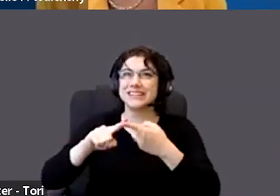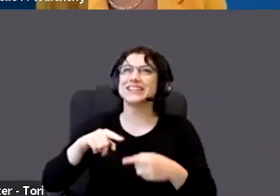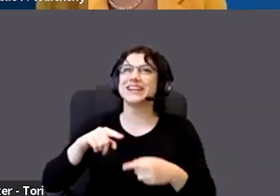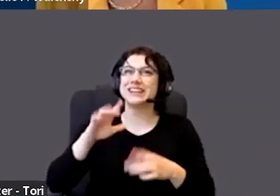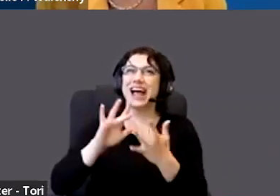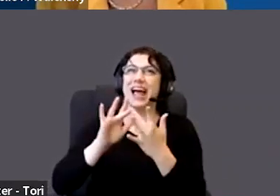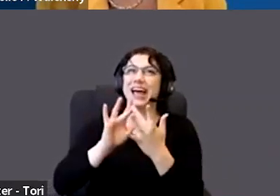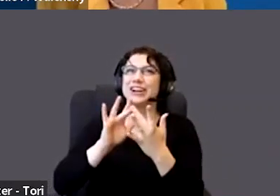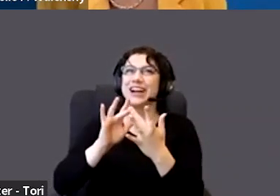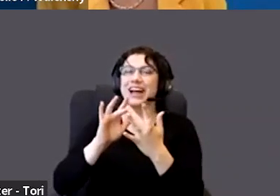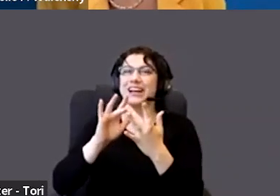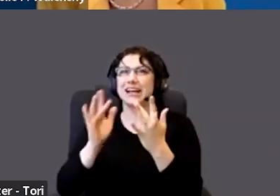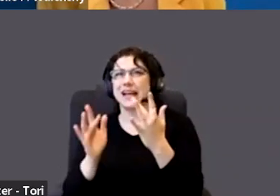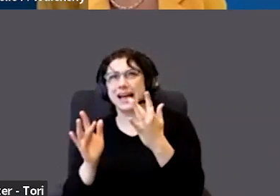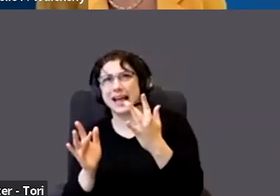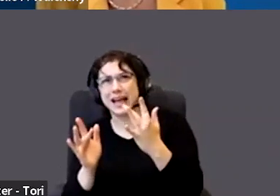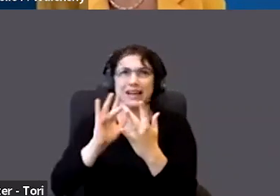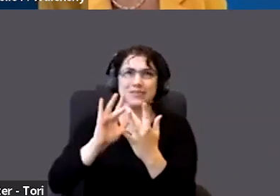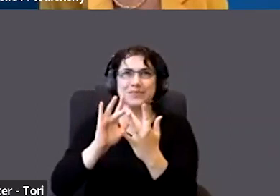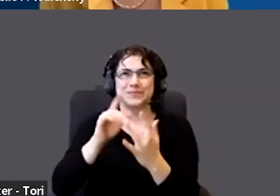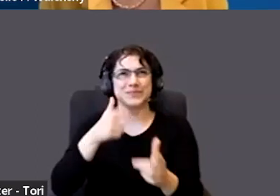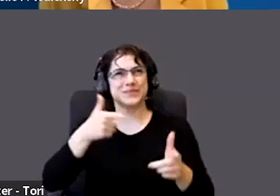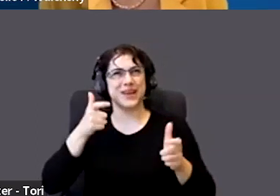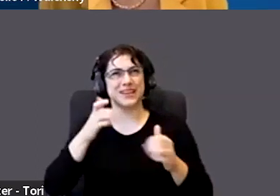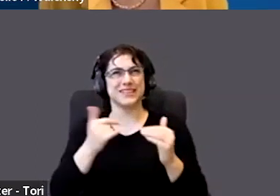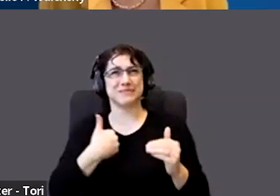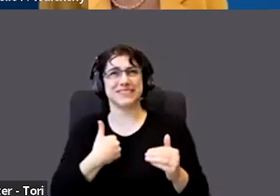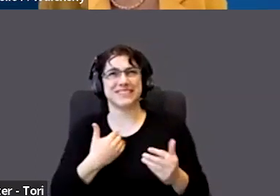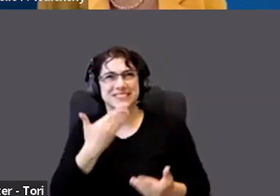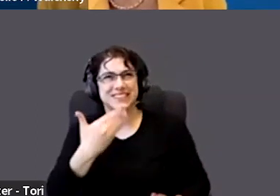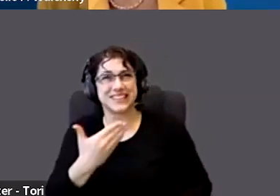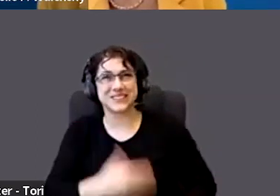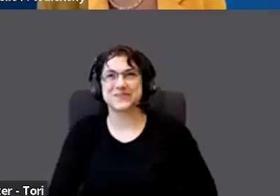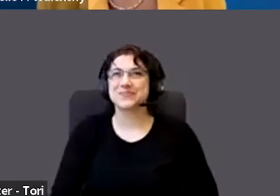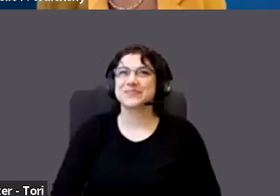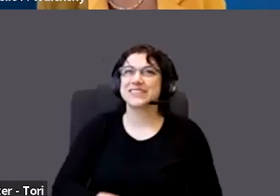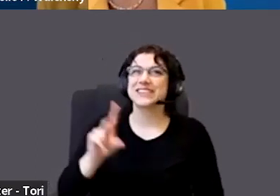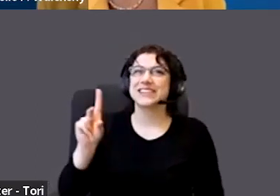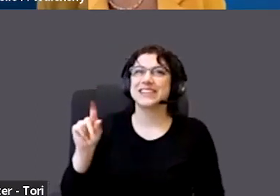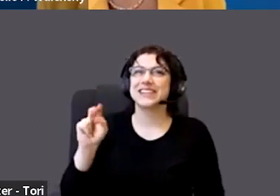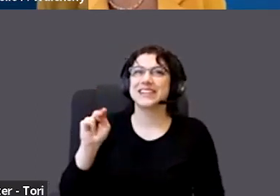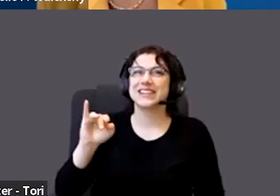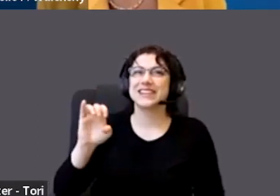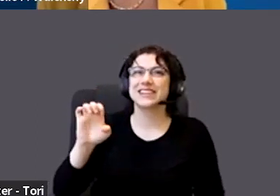than I was on that, so thanks. Sir. Daniel. Sure, thank you. And Dr. Walensky, I want to thank you so much